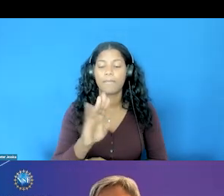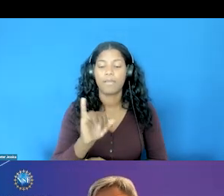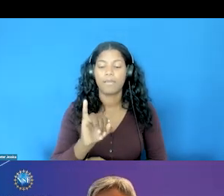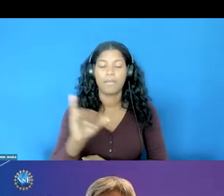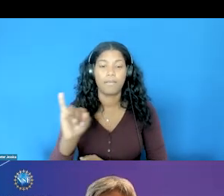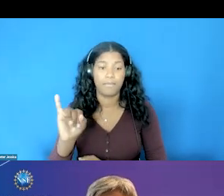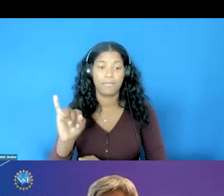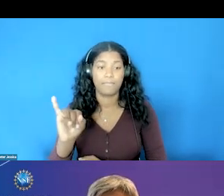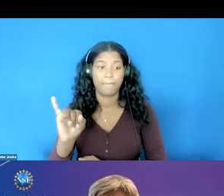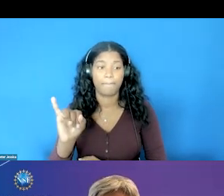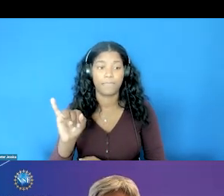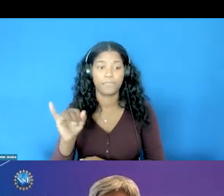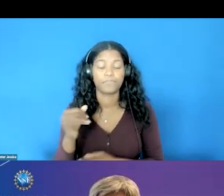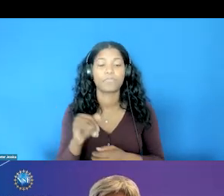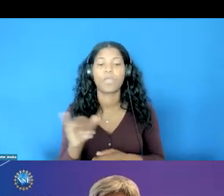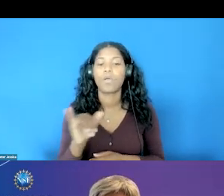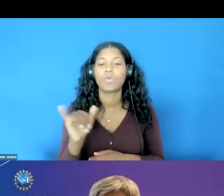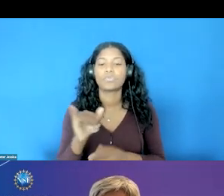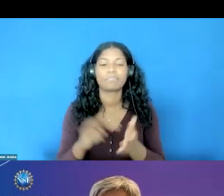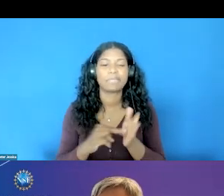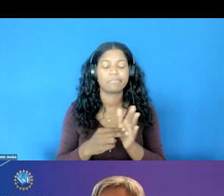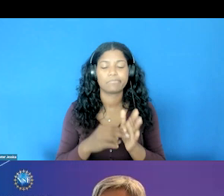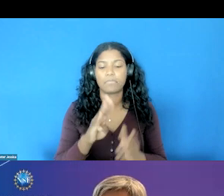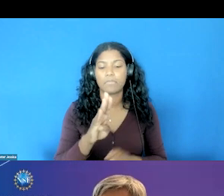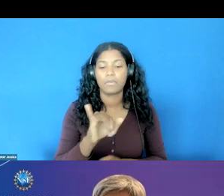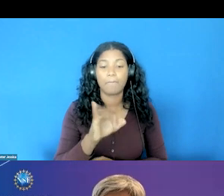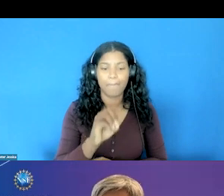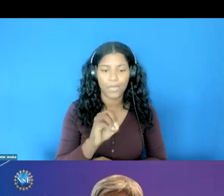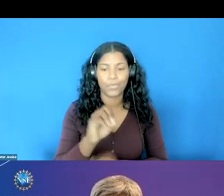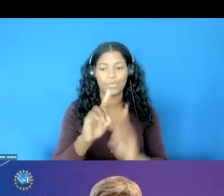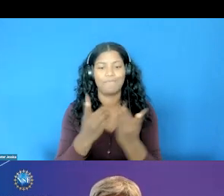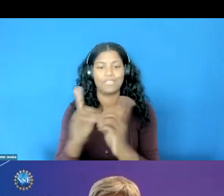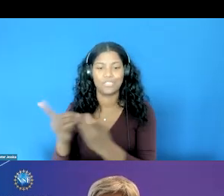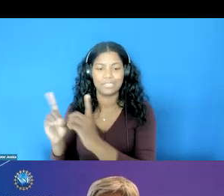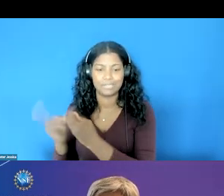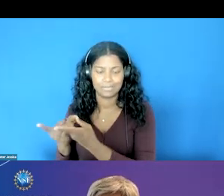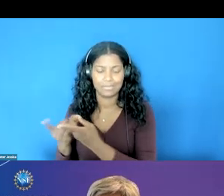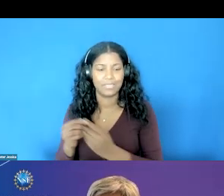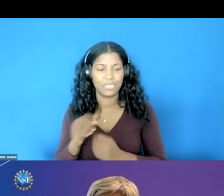it also spans all four BIO divisions, it has similar research and educational goals as Int-BIO.